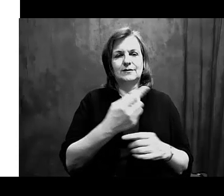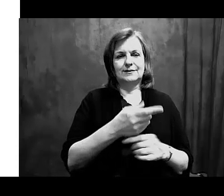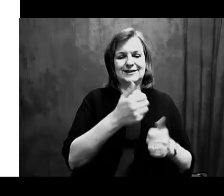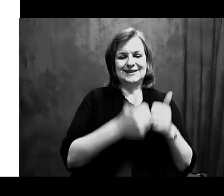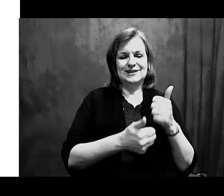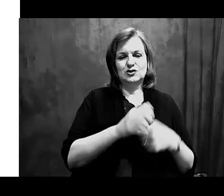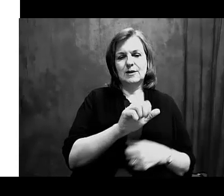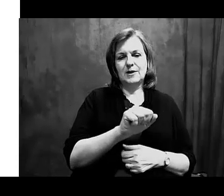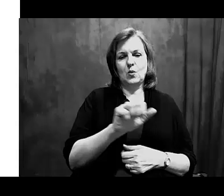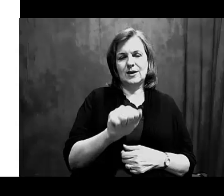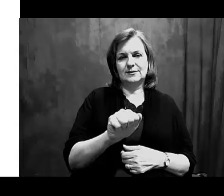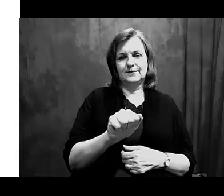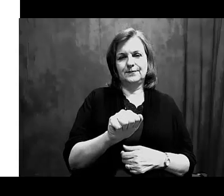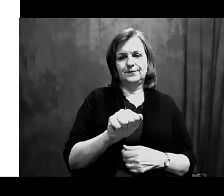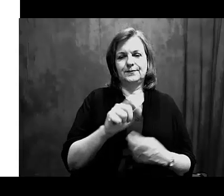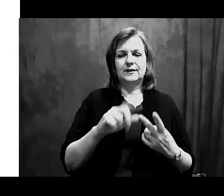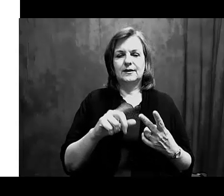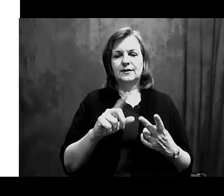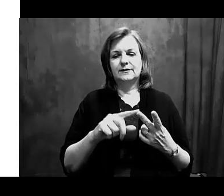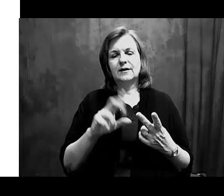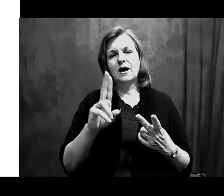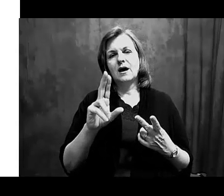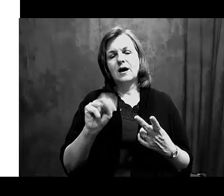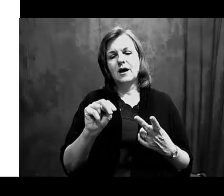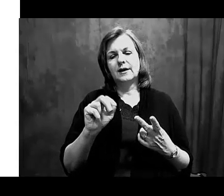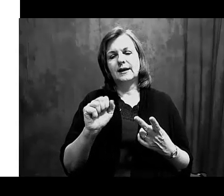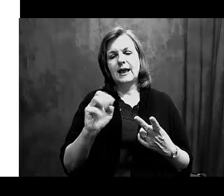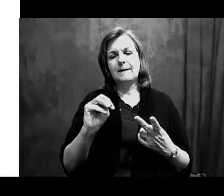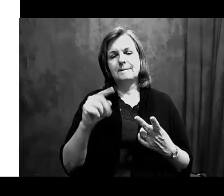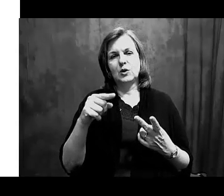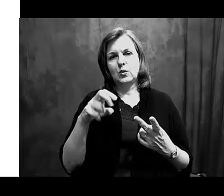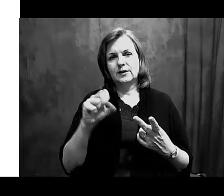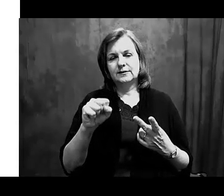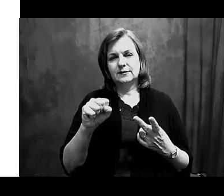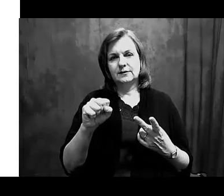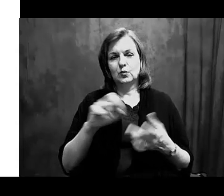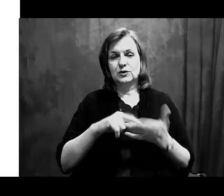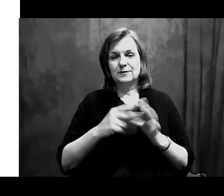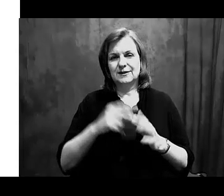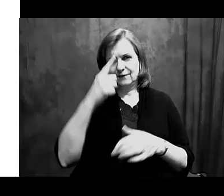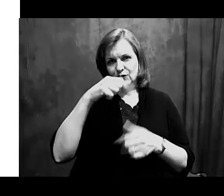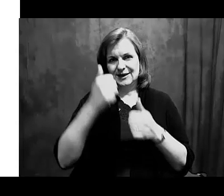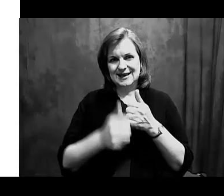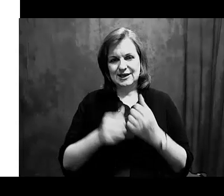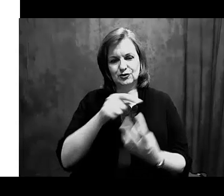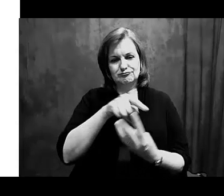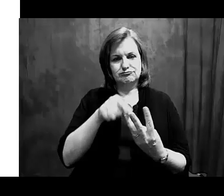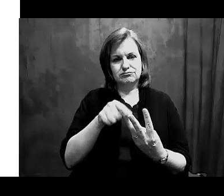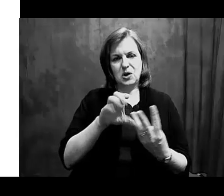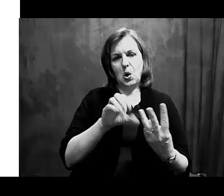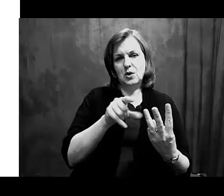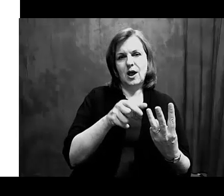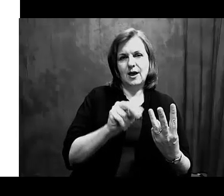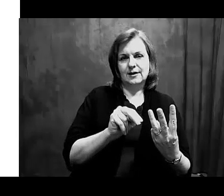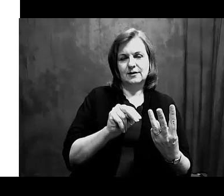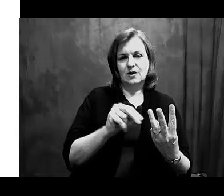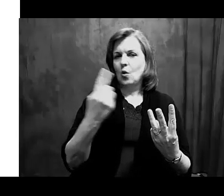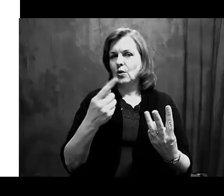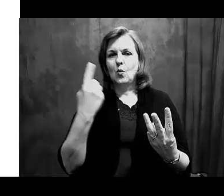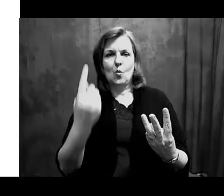its what we call unambiguous and means that for any single codon it will only give you one amino acid and there may be more